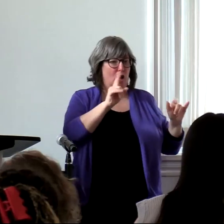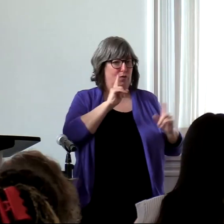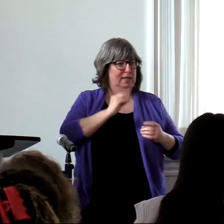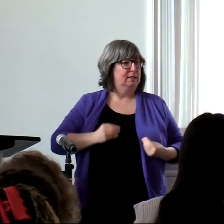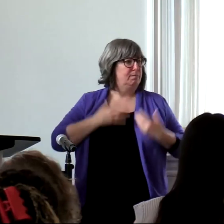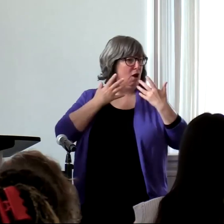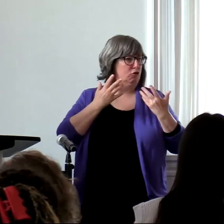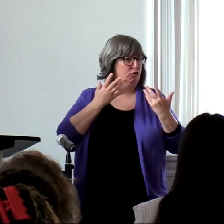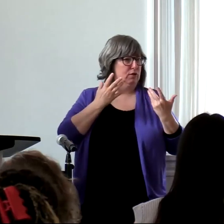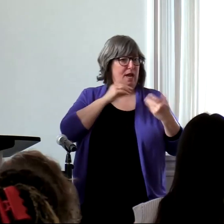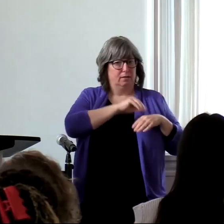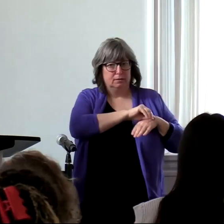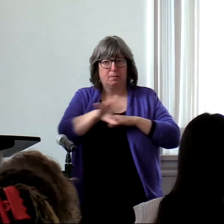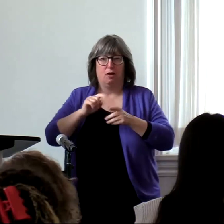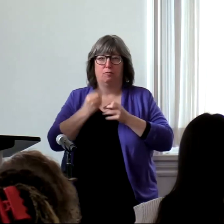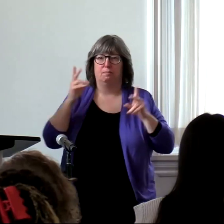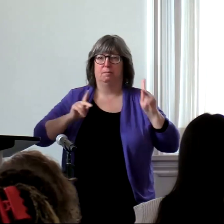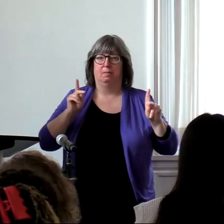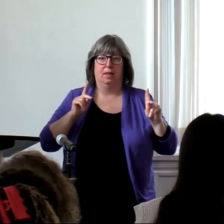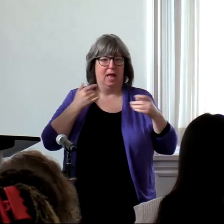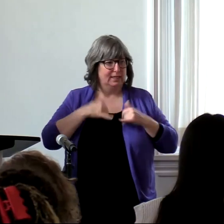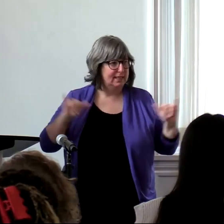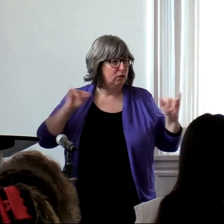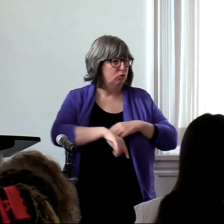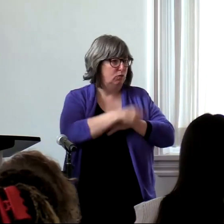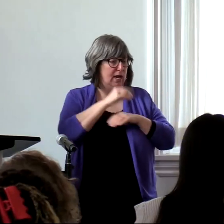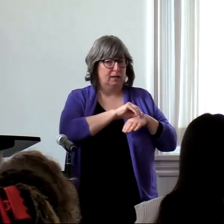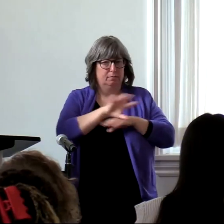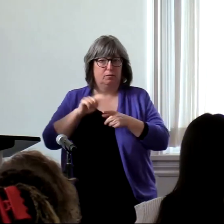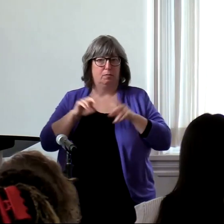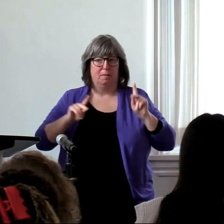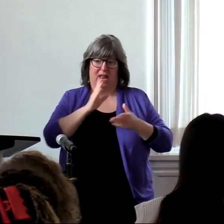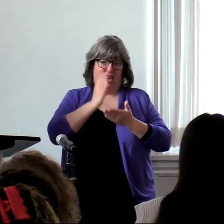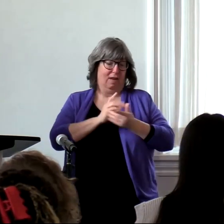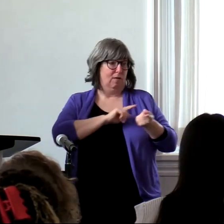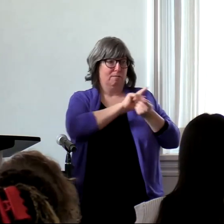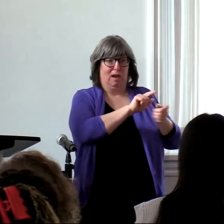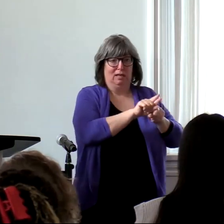continues to inspire people whom have never met him as well